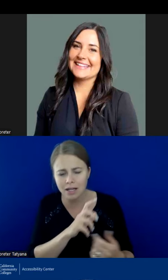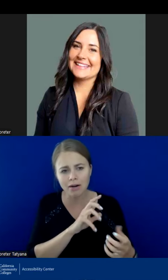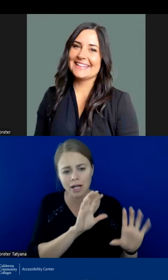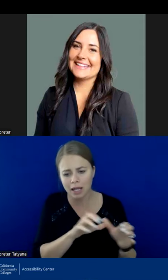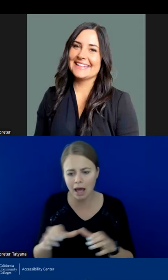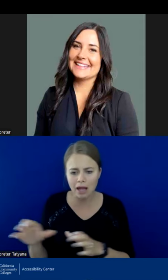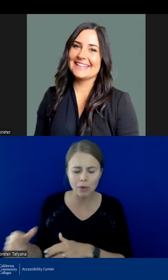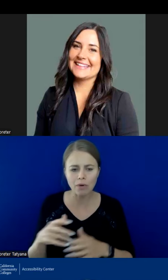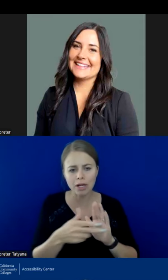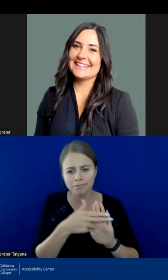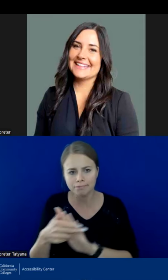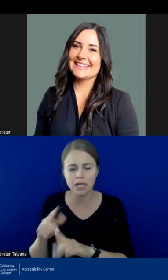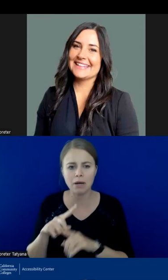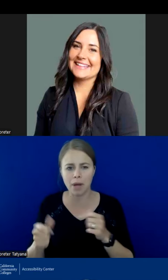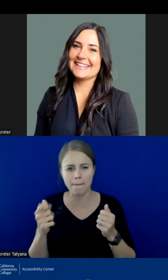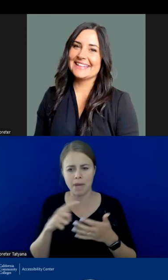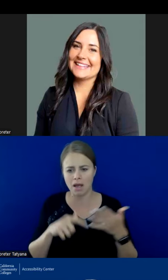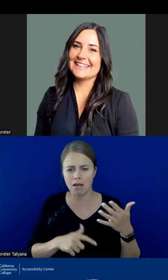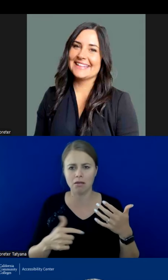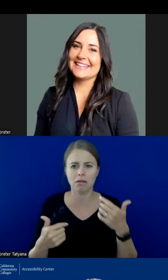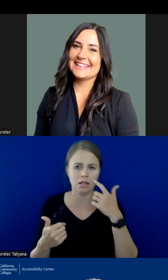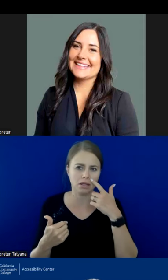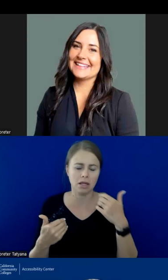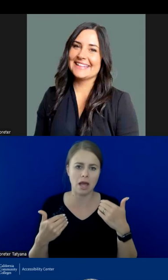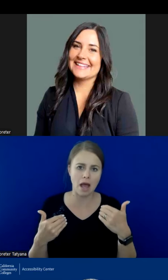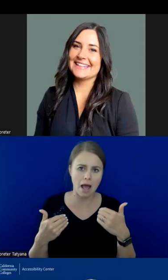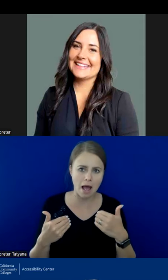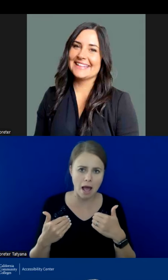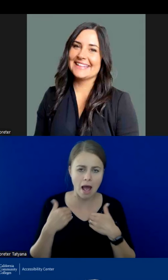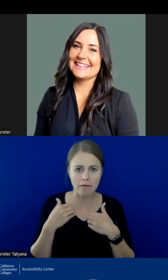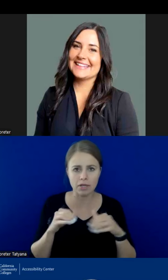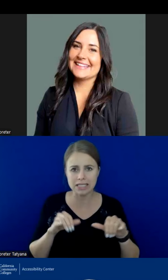of them have the commanded line nature or certain ways